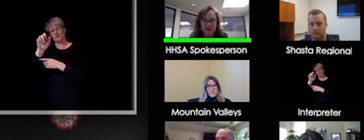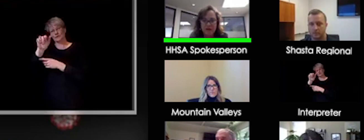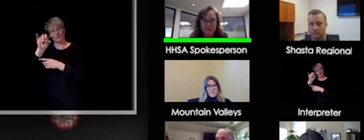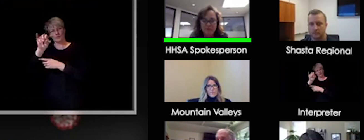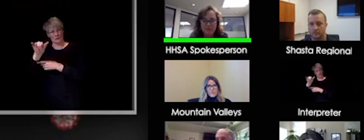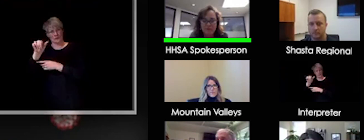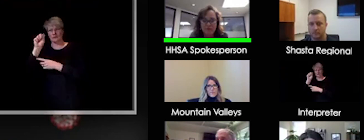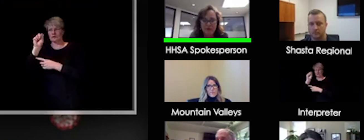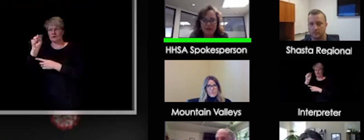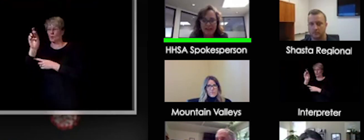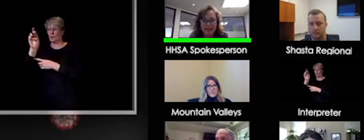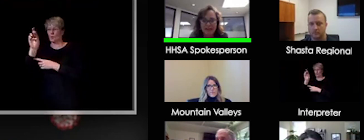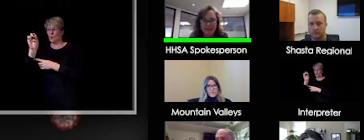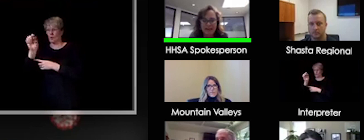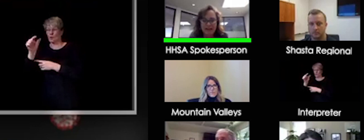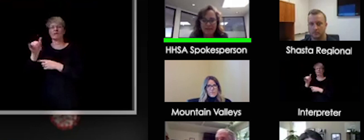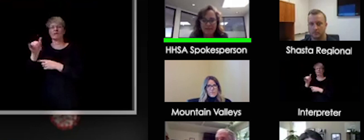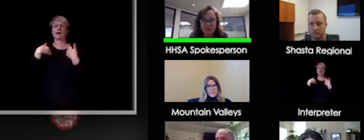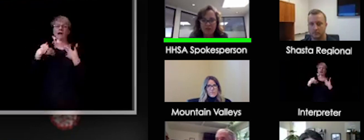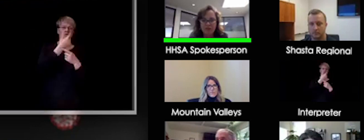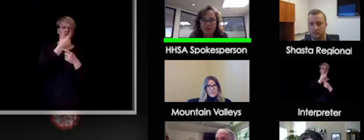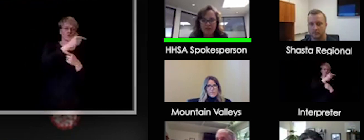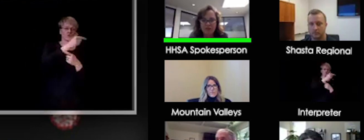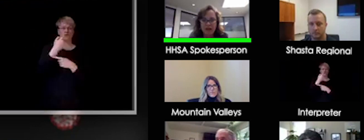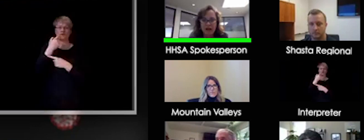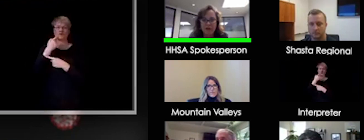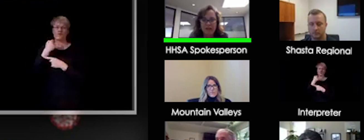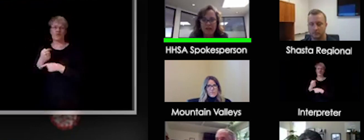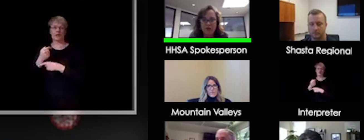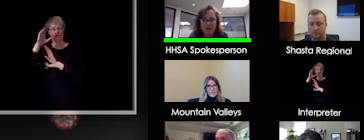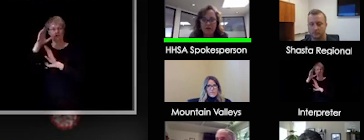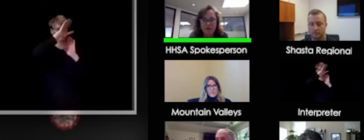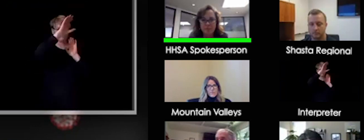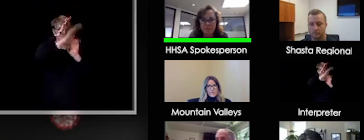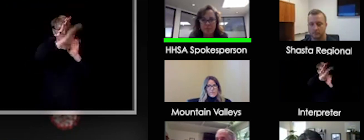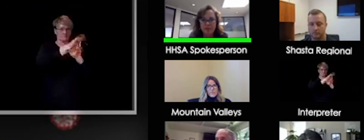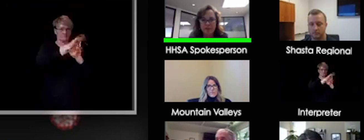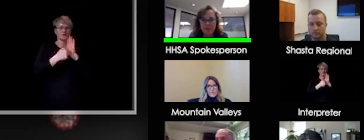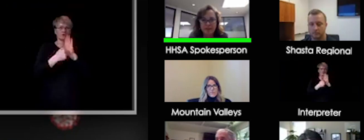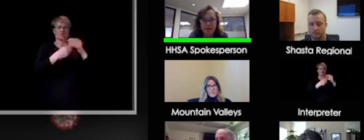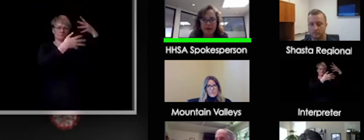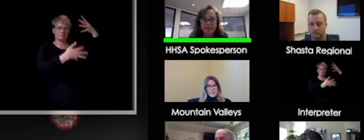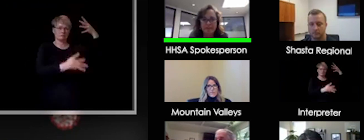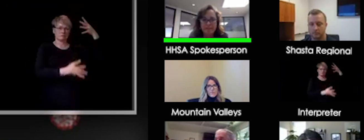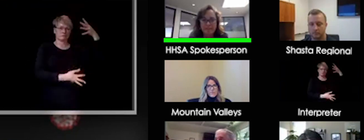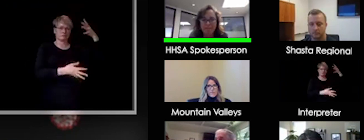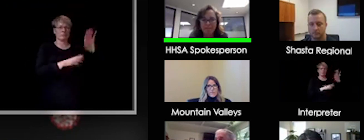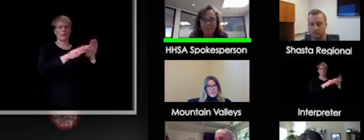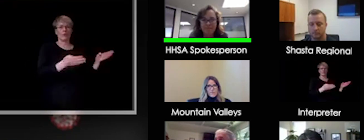Mr. Mapes made for us that outlines all the things that are open and that are not.